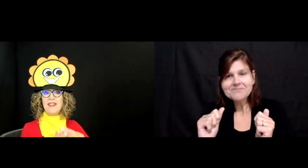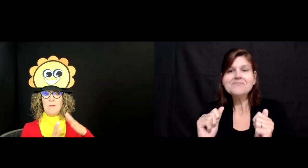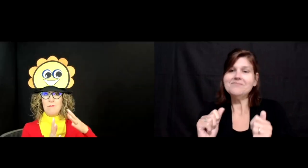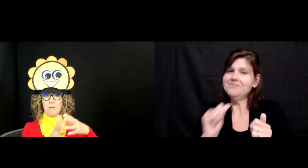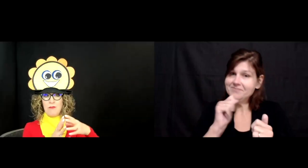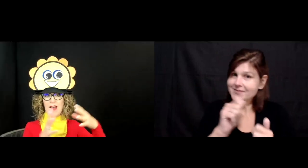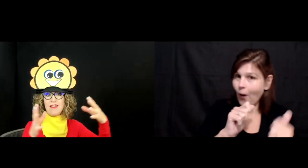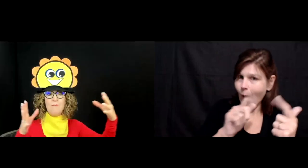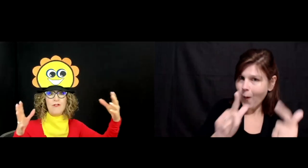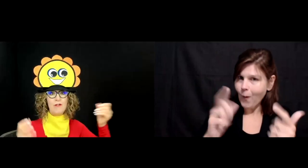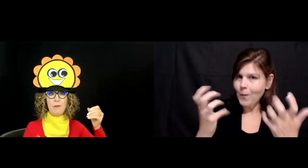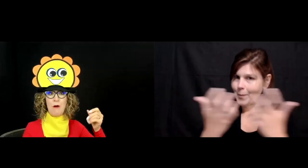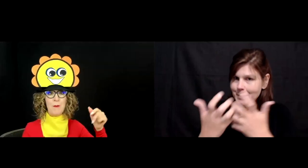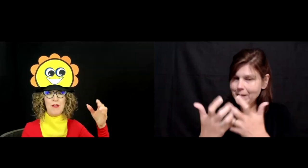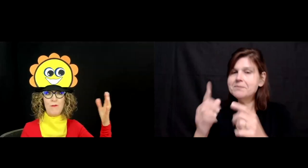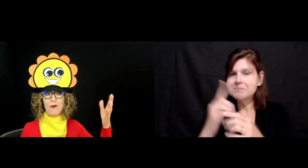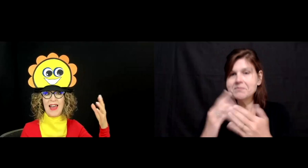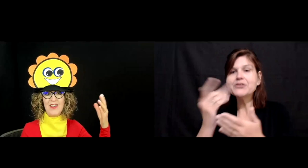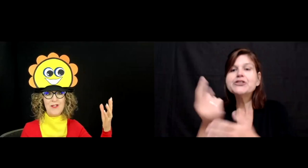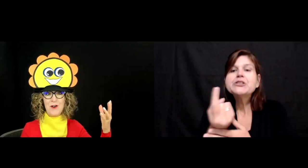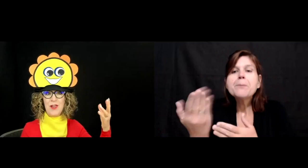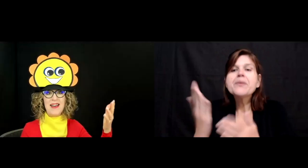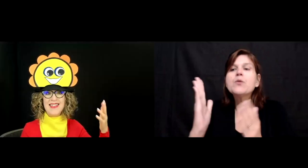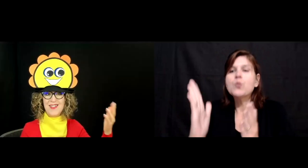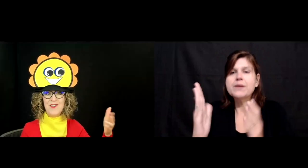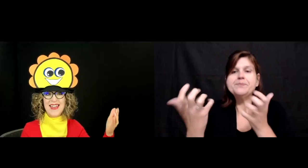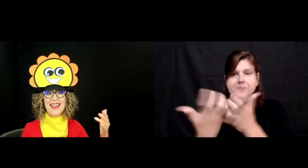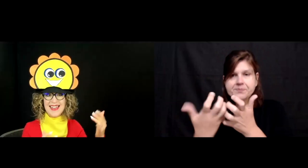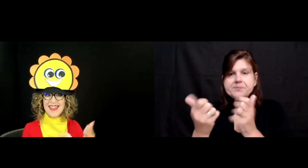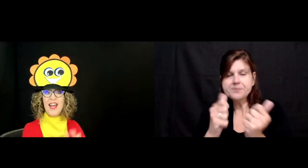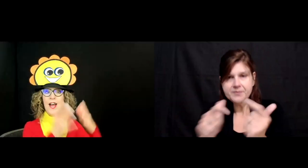but as I produced a program that's for all ages, all abilities, all needs,